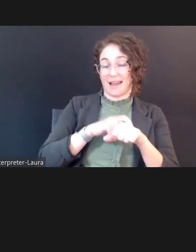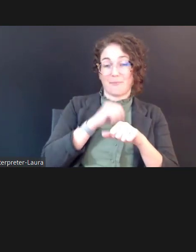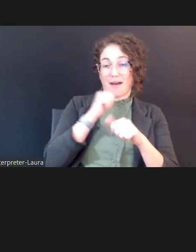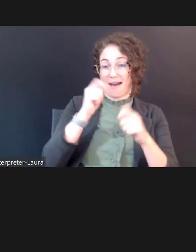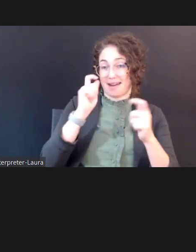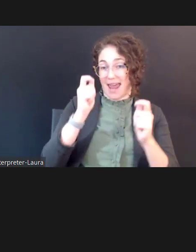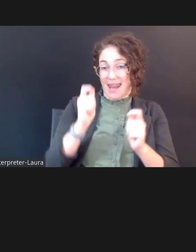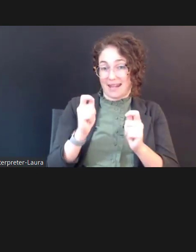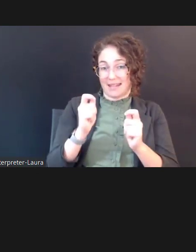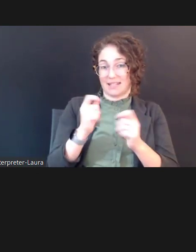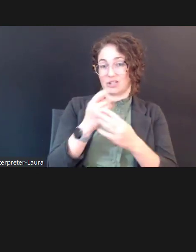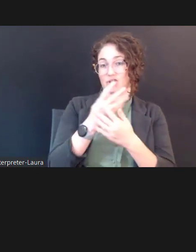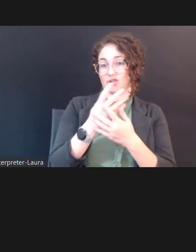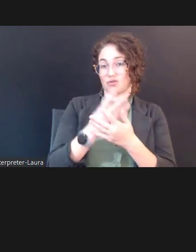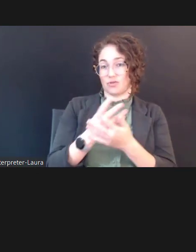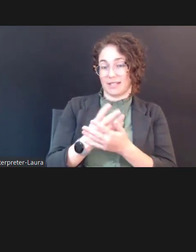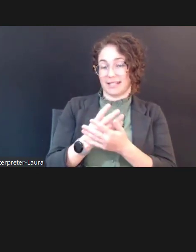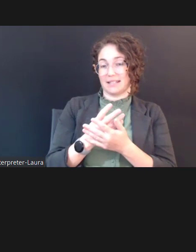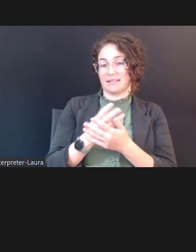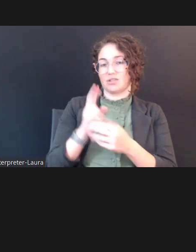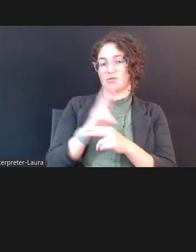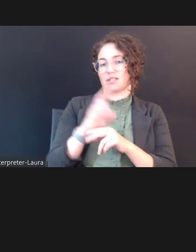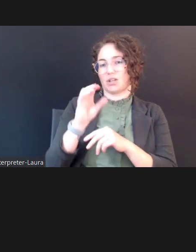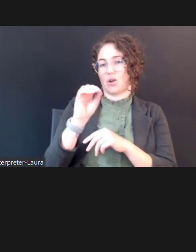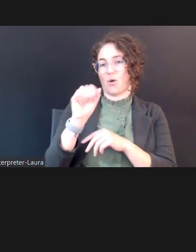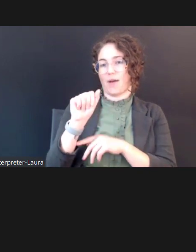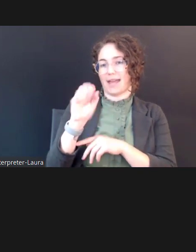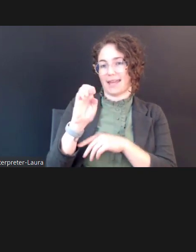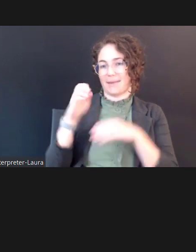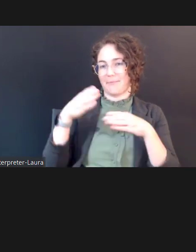method of this little guy. You'll see the actual device here in a moment.